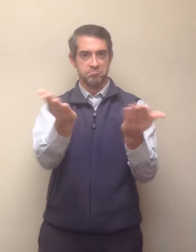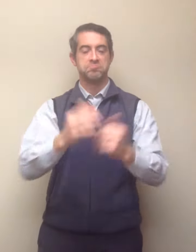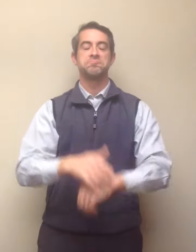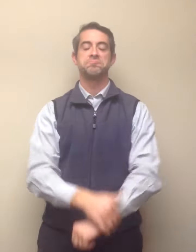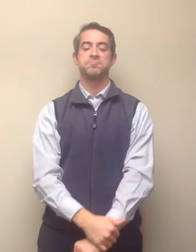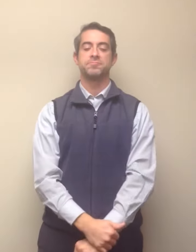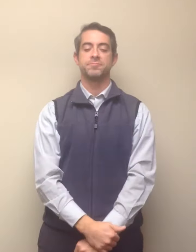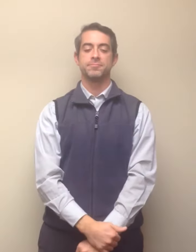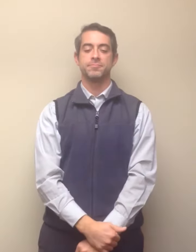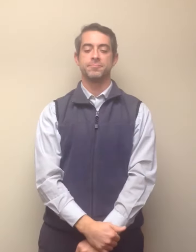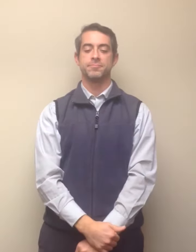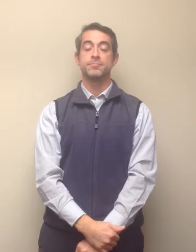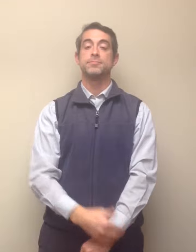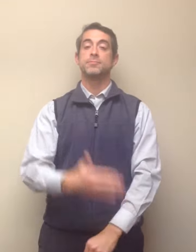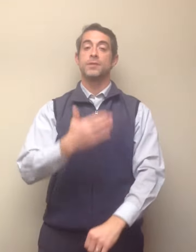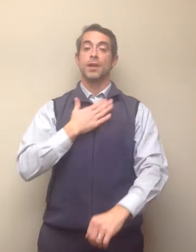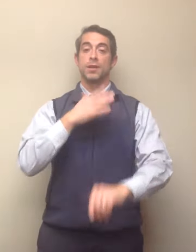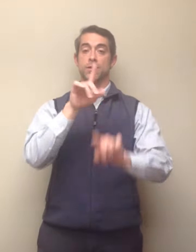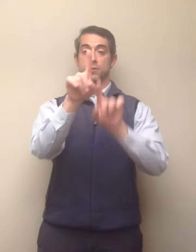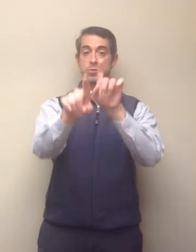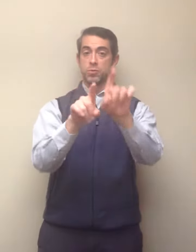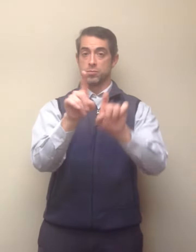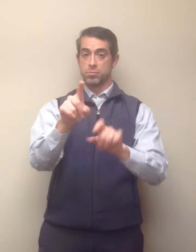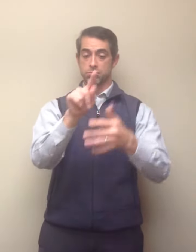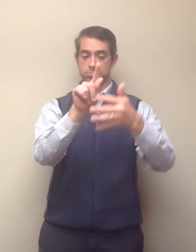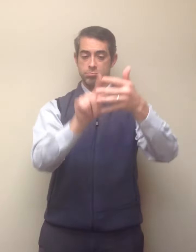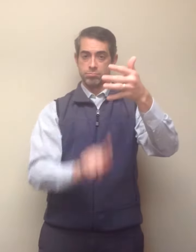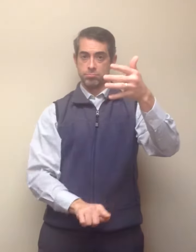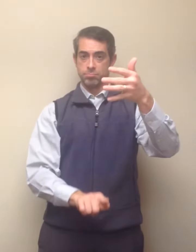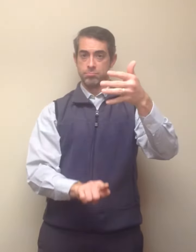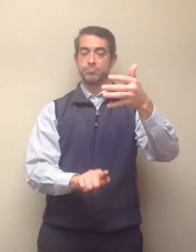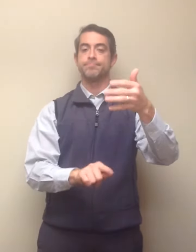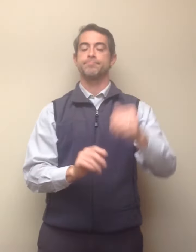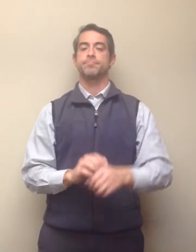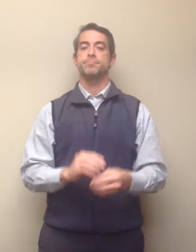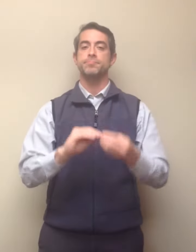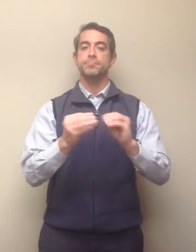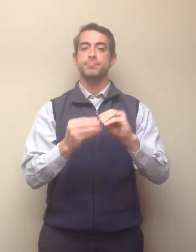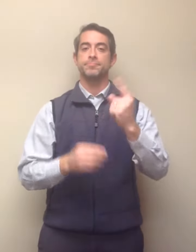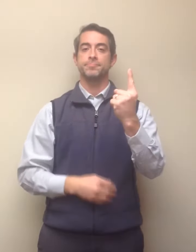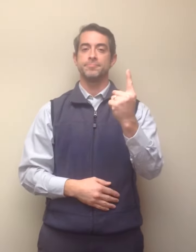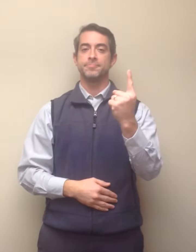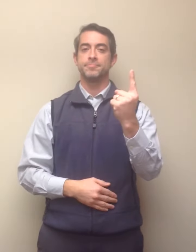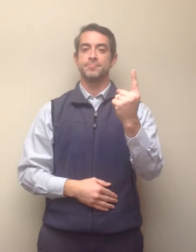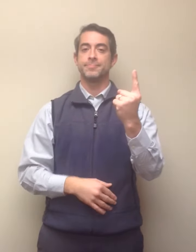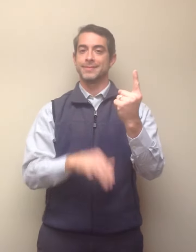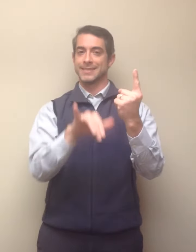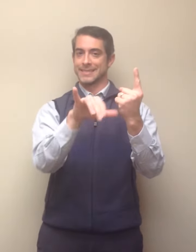The survey questions are as follows. Question number one is a "Yes" or "No."